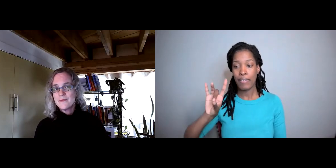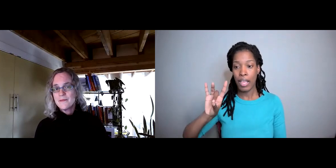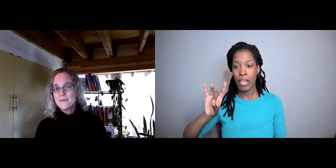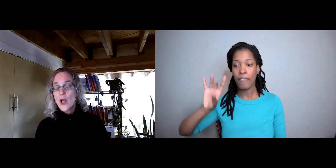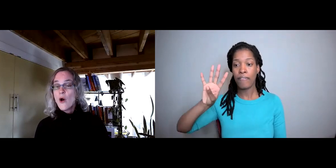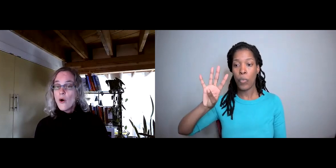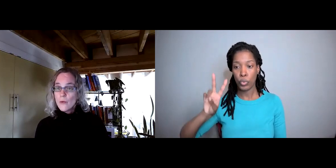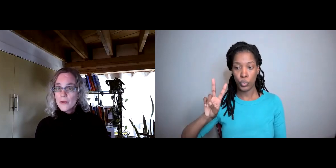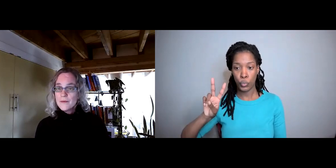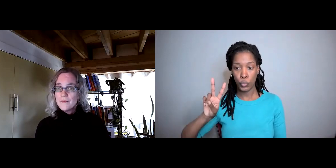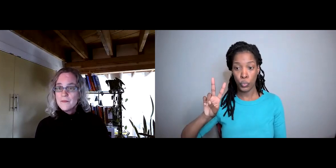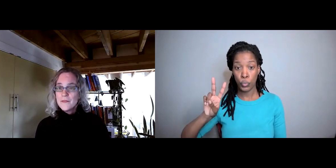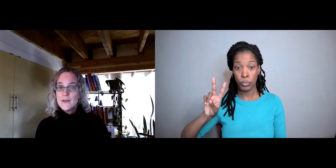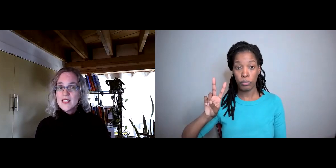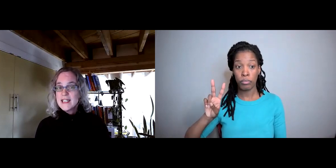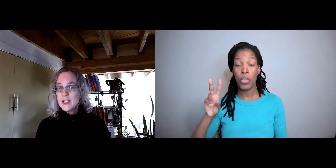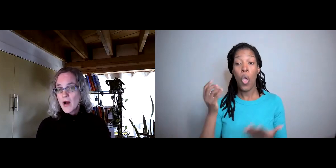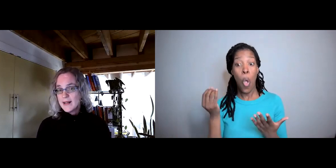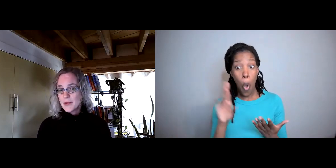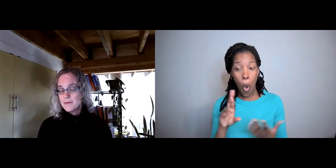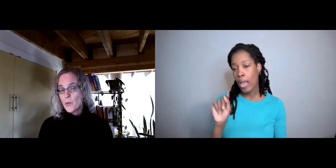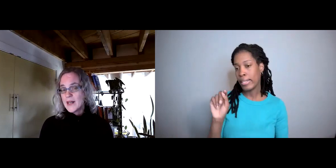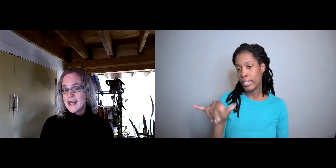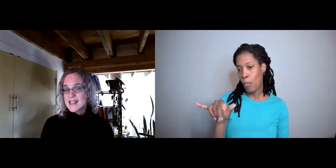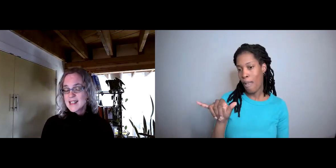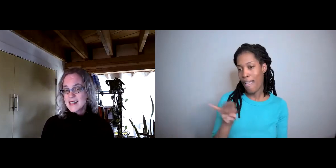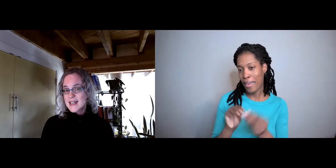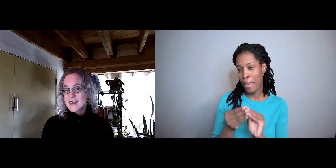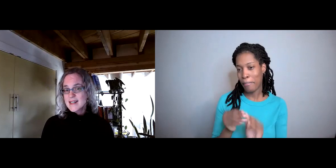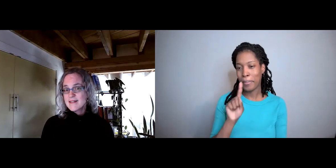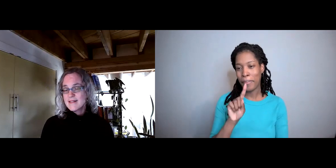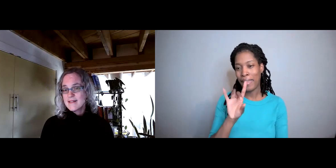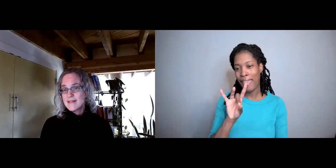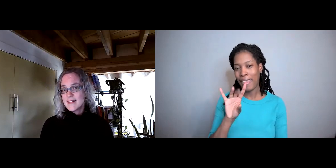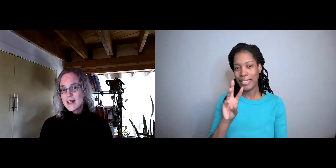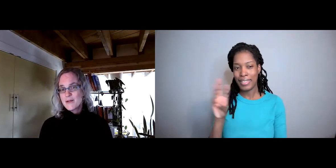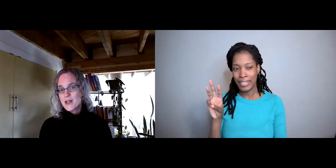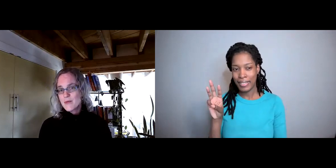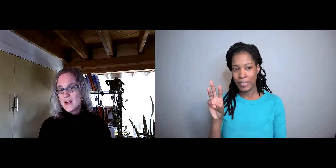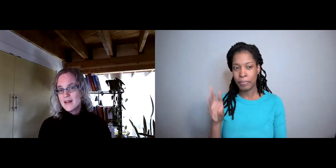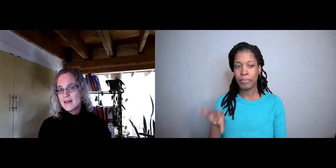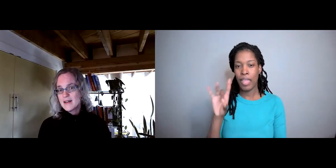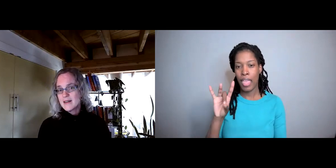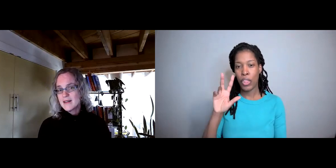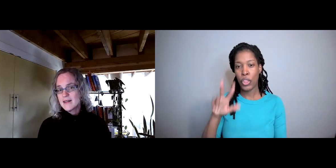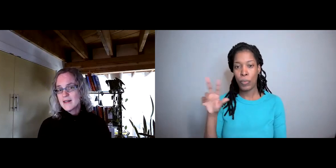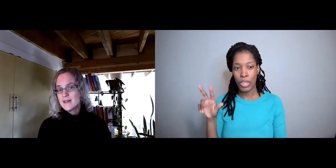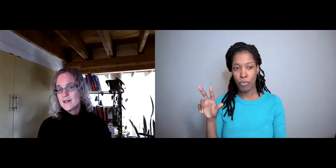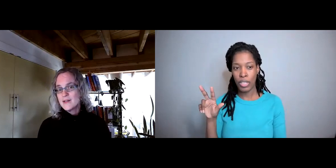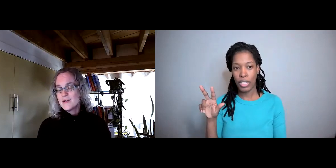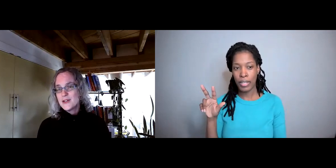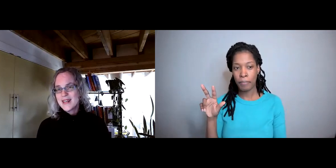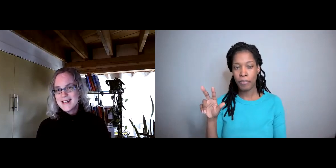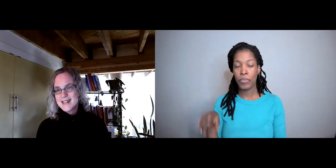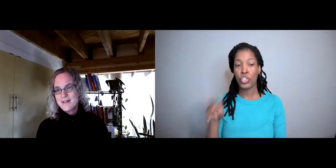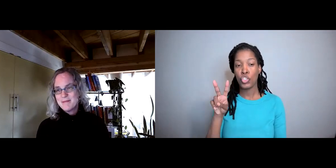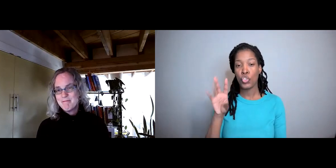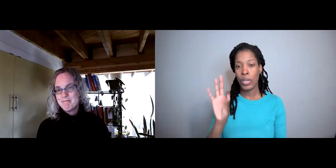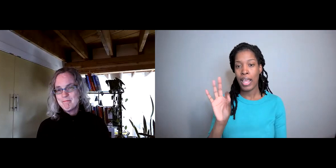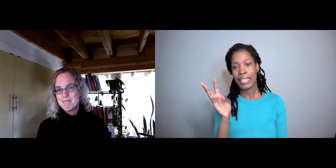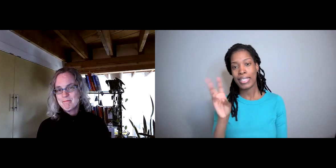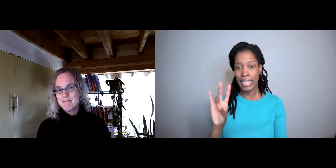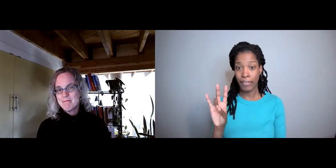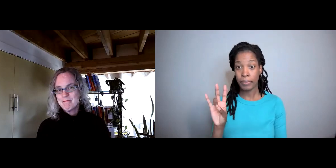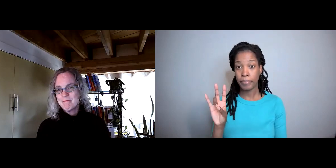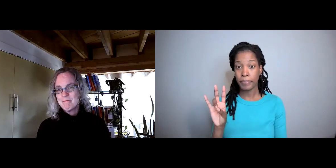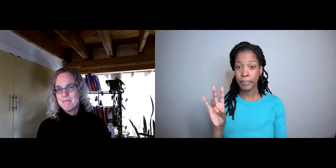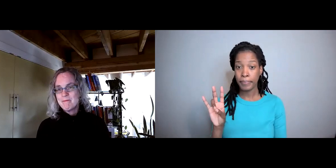Or using the TTY number 1-866-833-2967